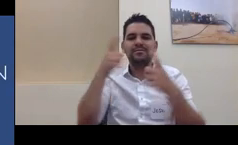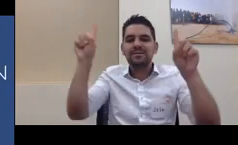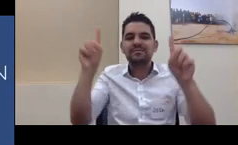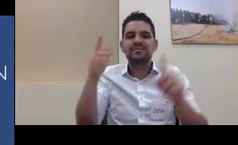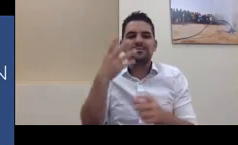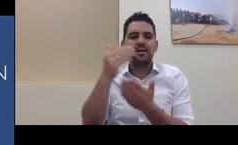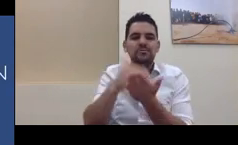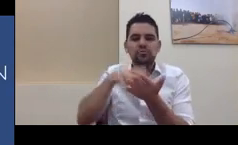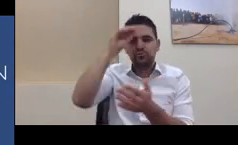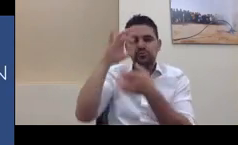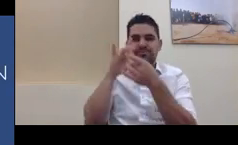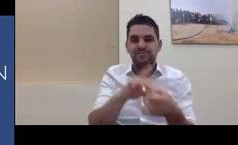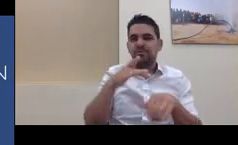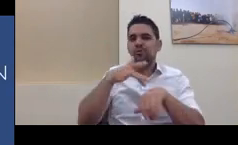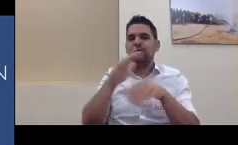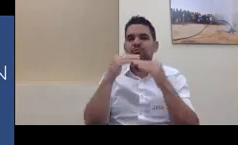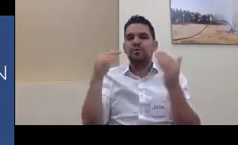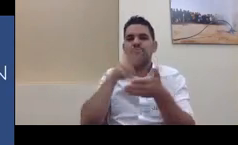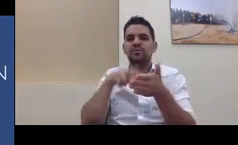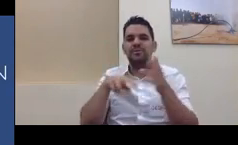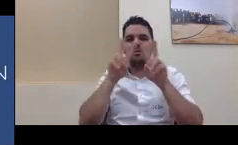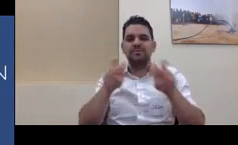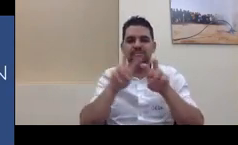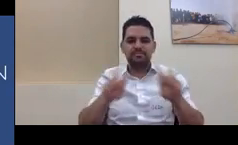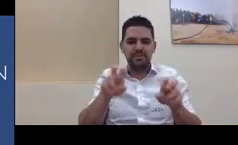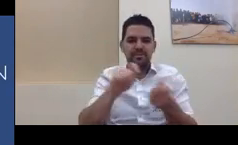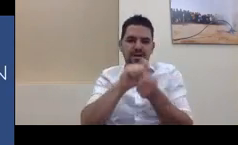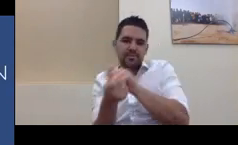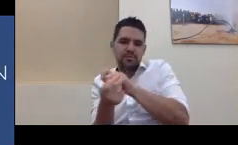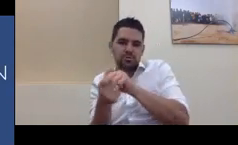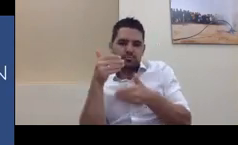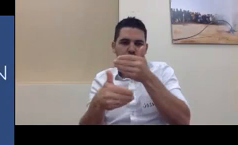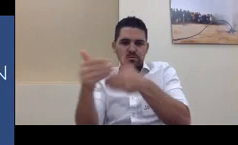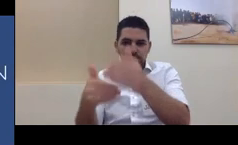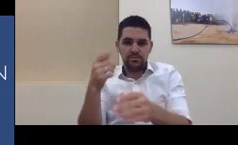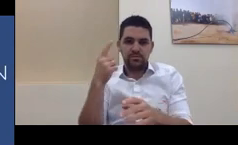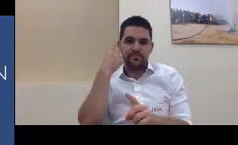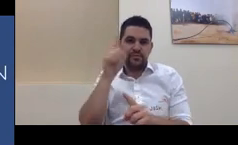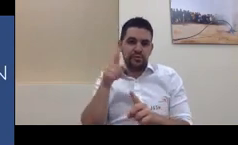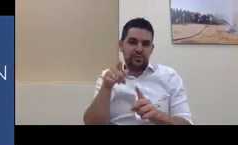on the successes and lessons learned tied to early grade reading assessment adaptation process